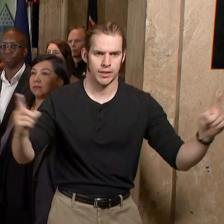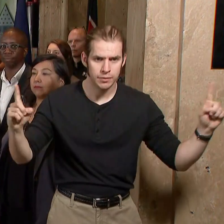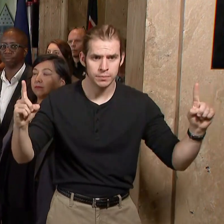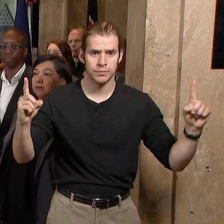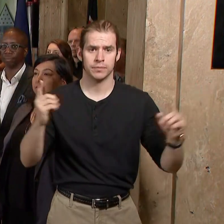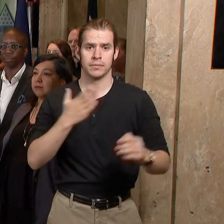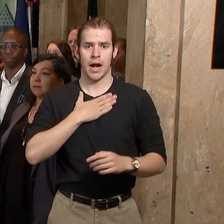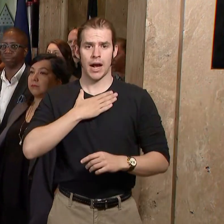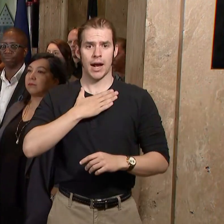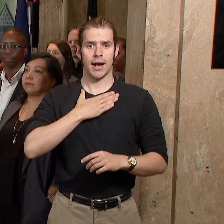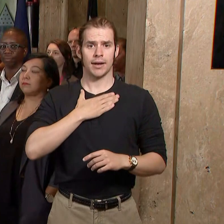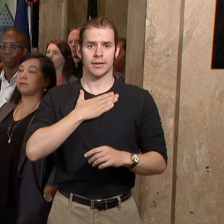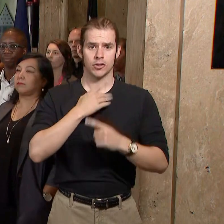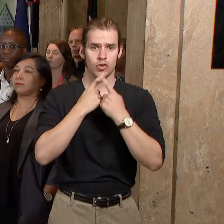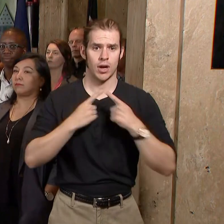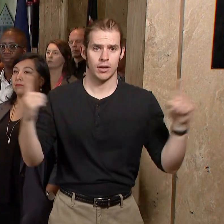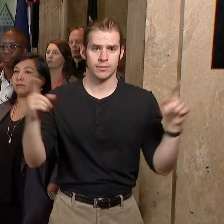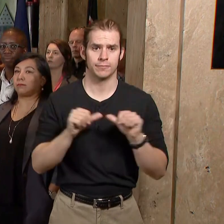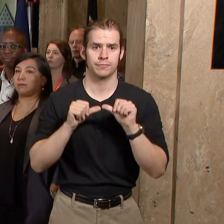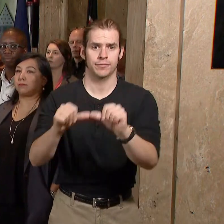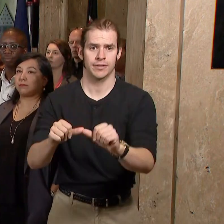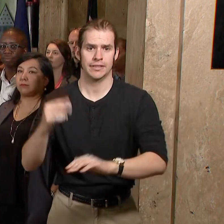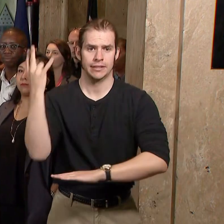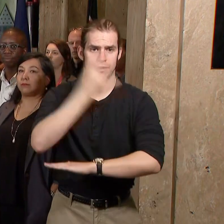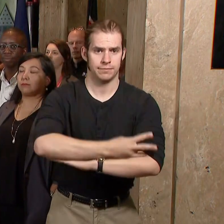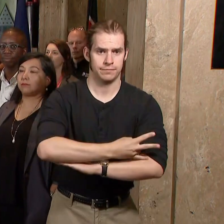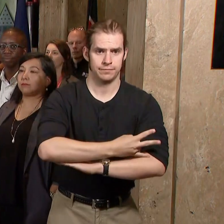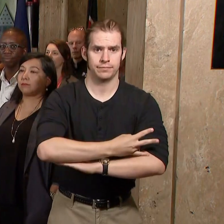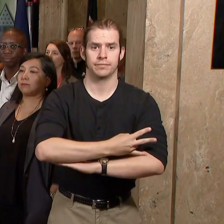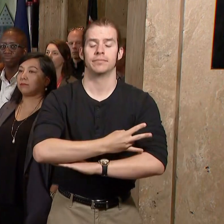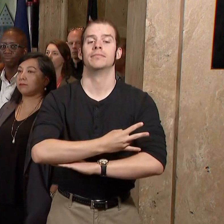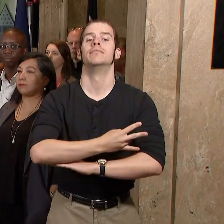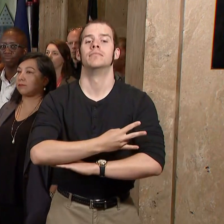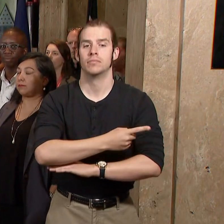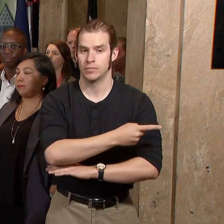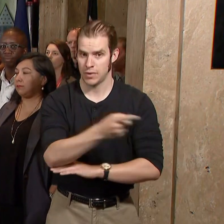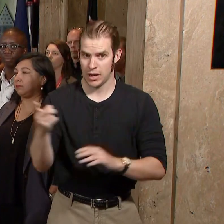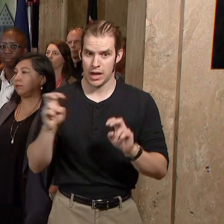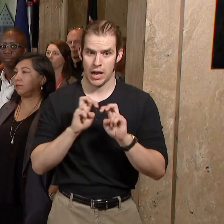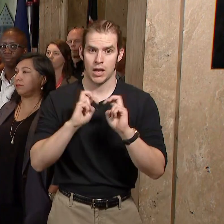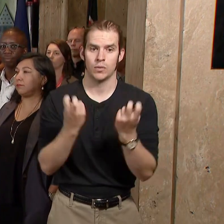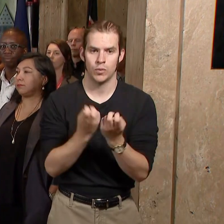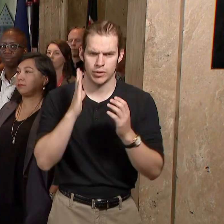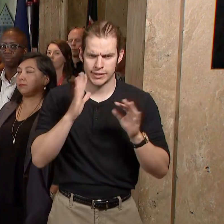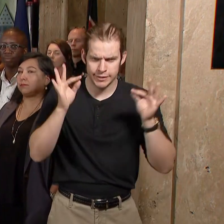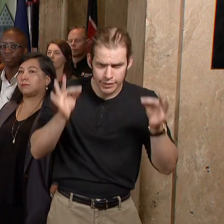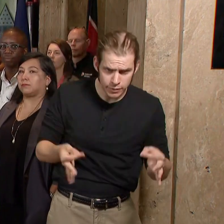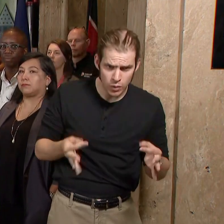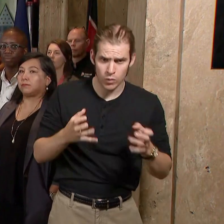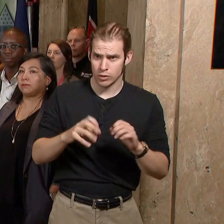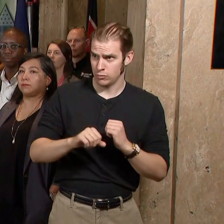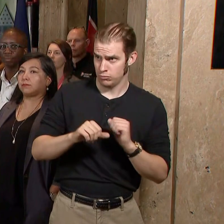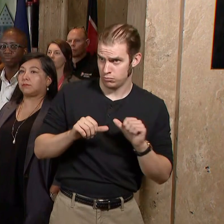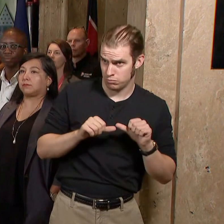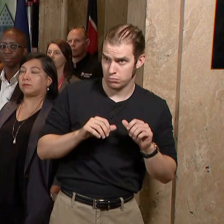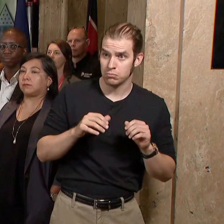decide how long to extend it, decide to keep it in operations. And so I think they'll have oversight over all of the budgetary approvals of these expenditures.